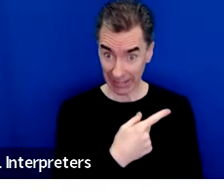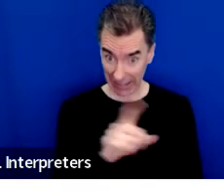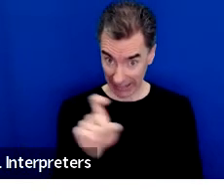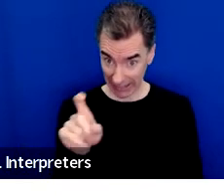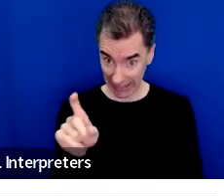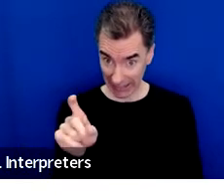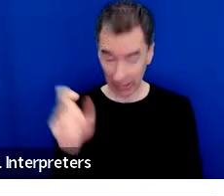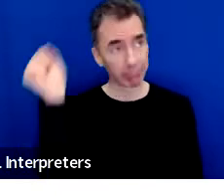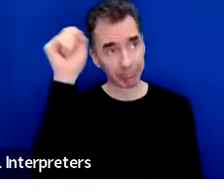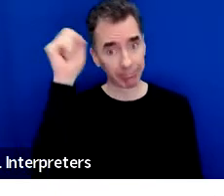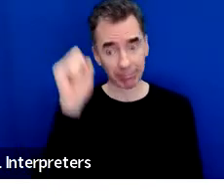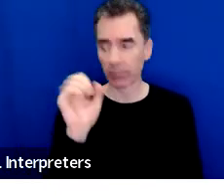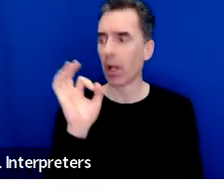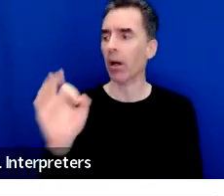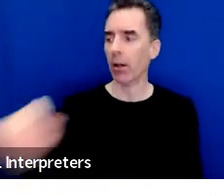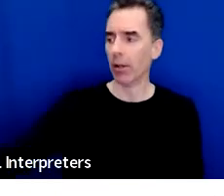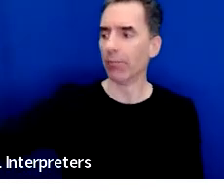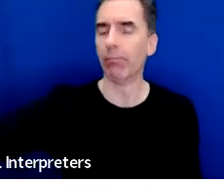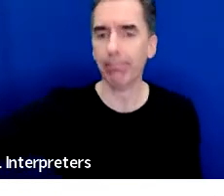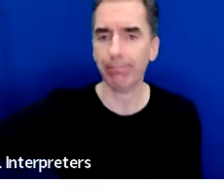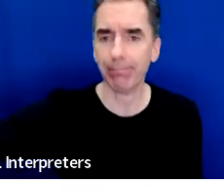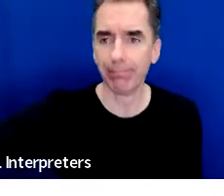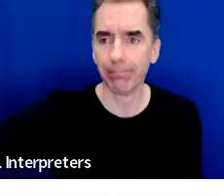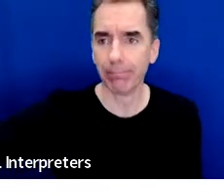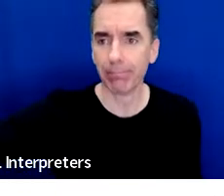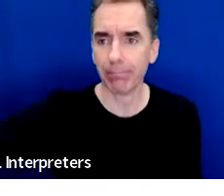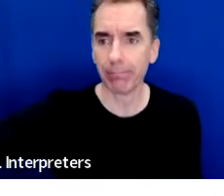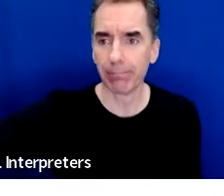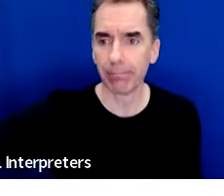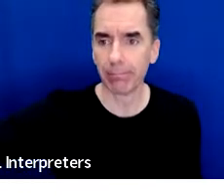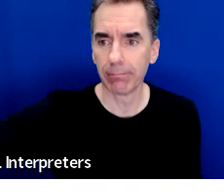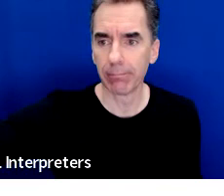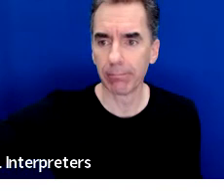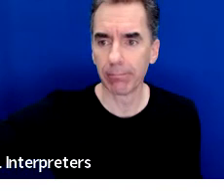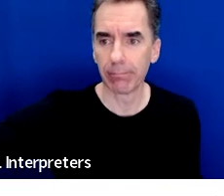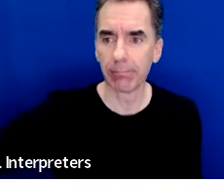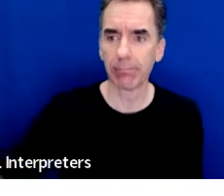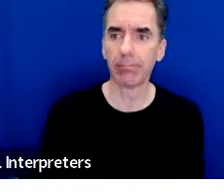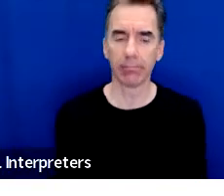Yeah. Okay. Okay, so this is from one up